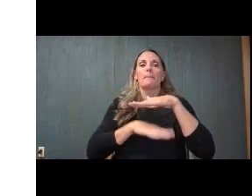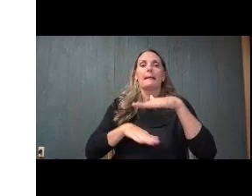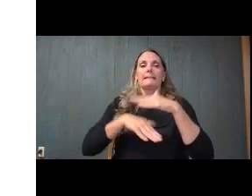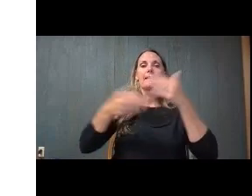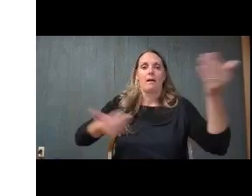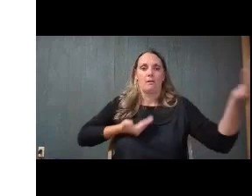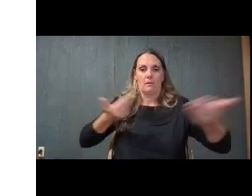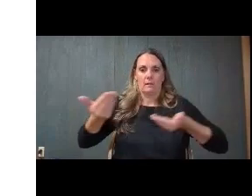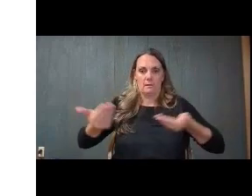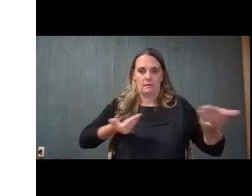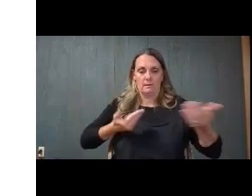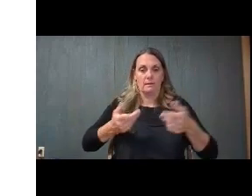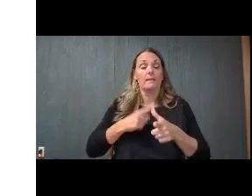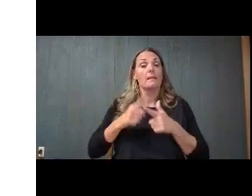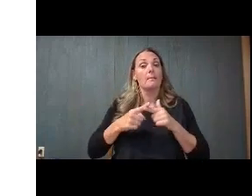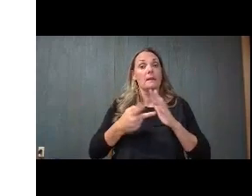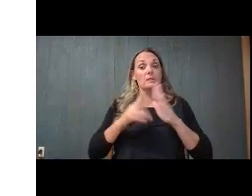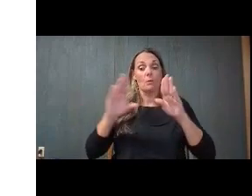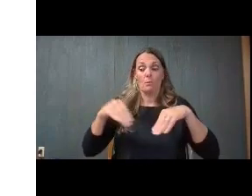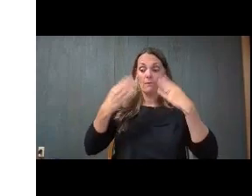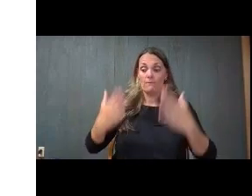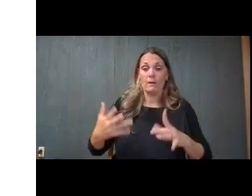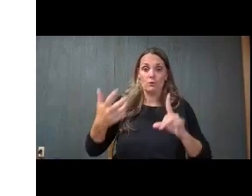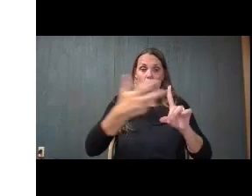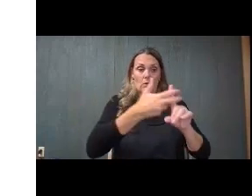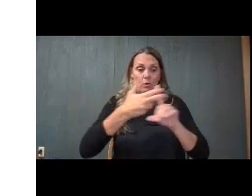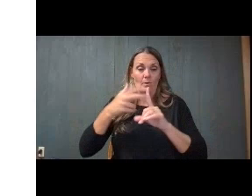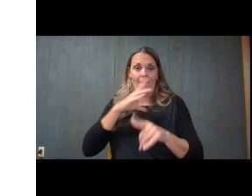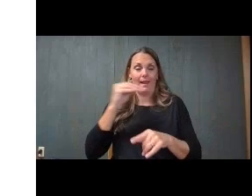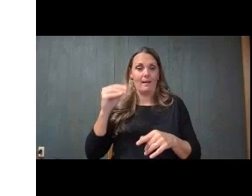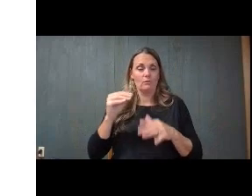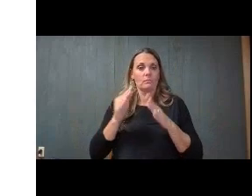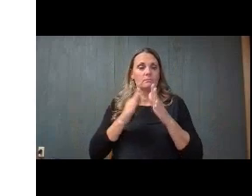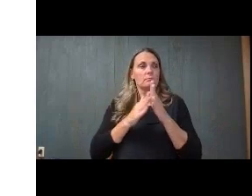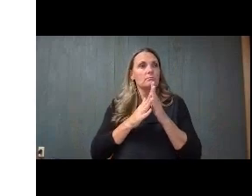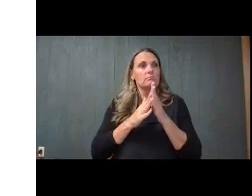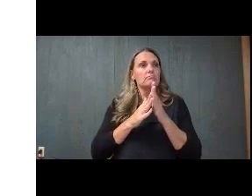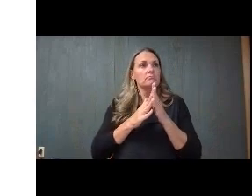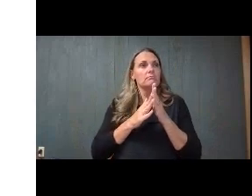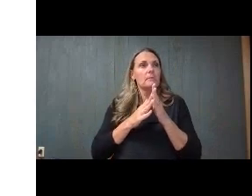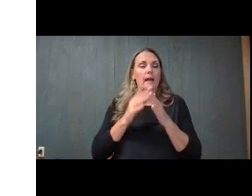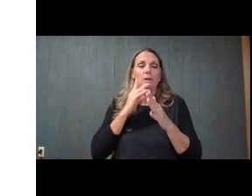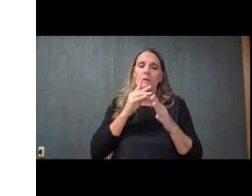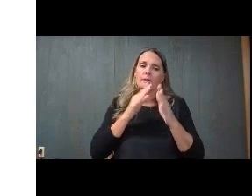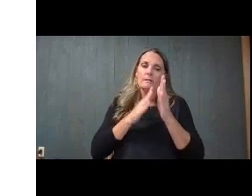This will include the provider's recruitment and retention strategies and a robust training process